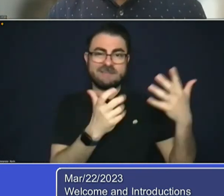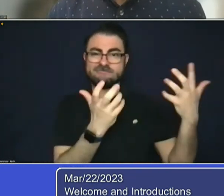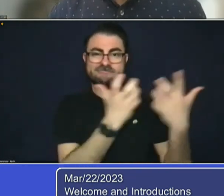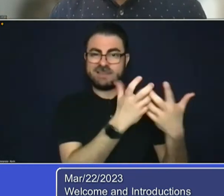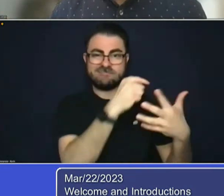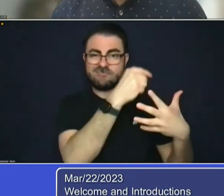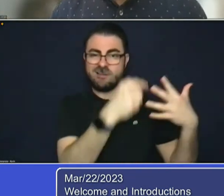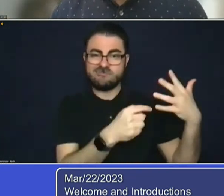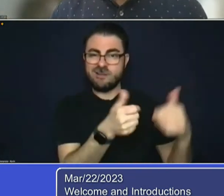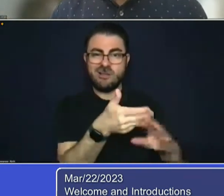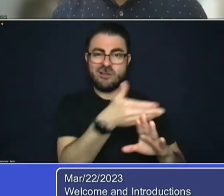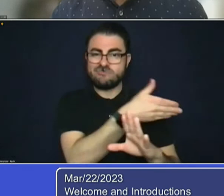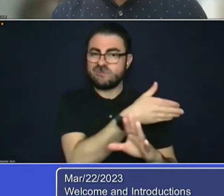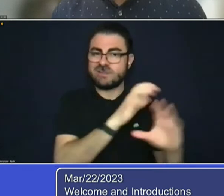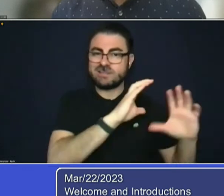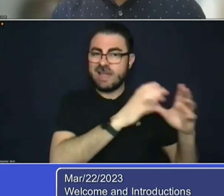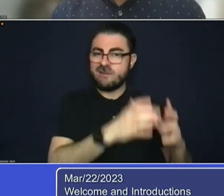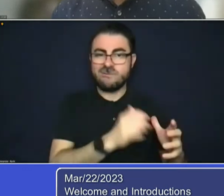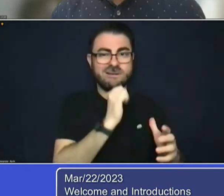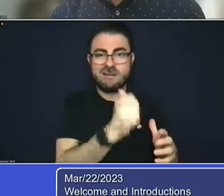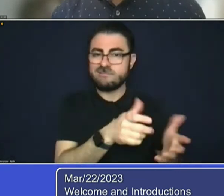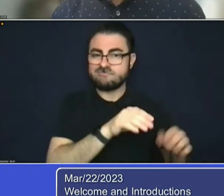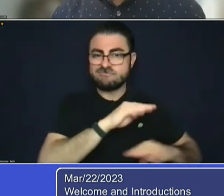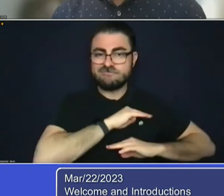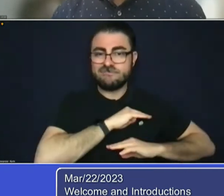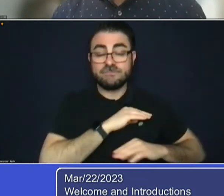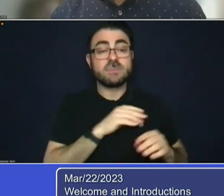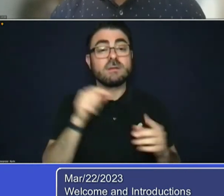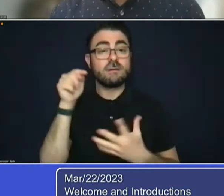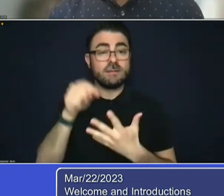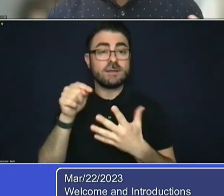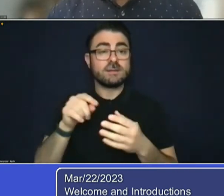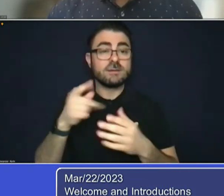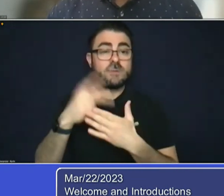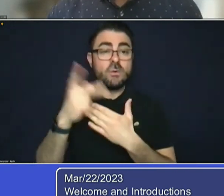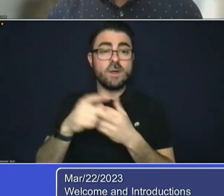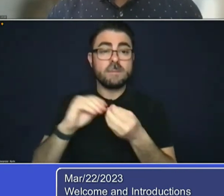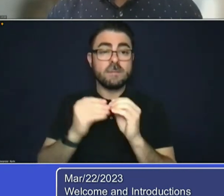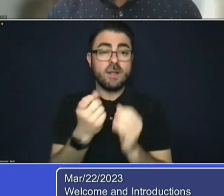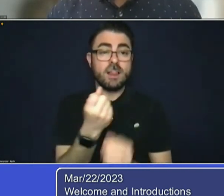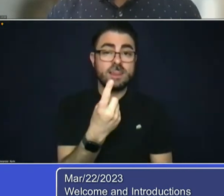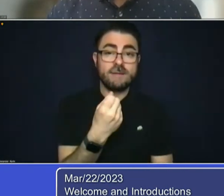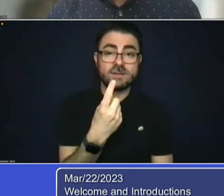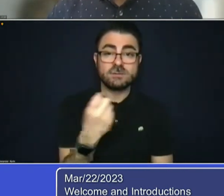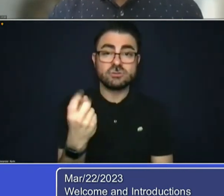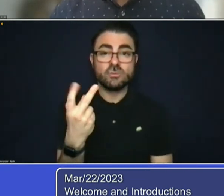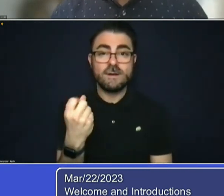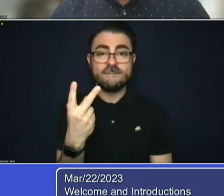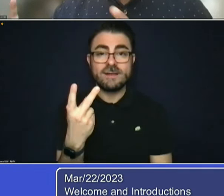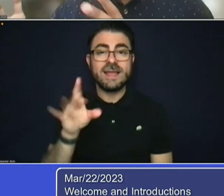OUR PROJECTS THAT DON'T NEED TO